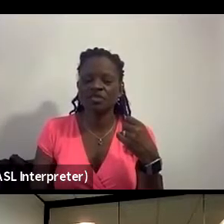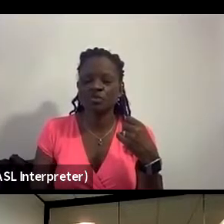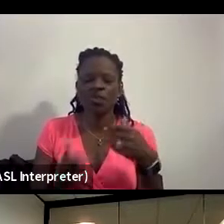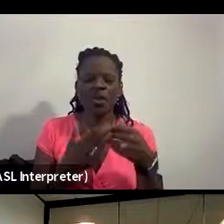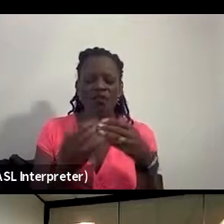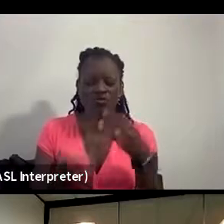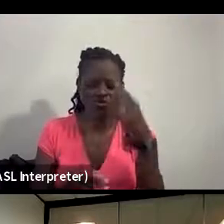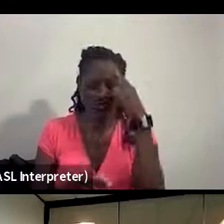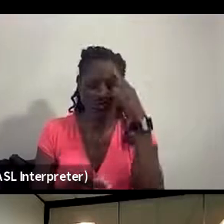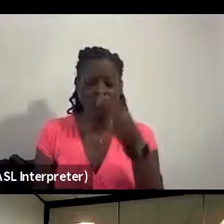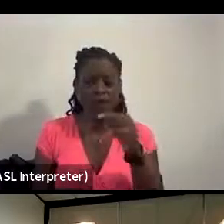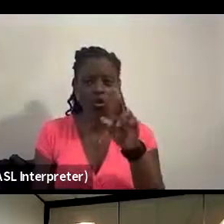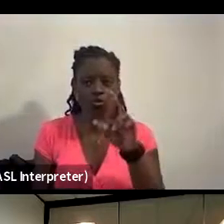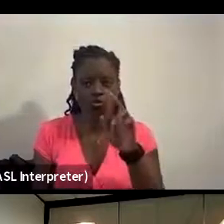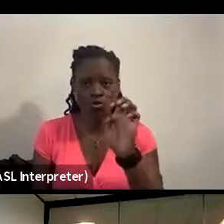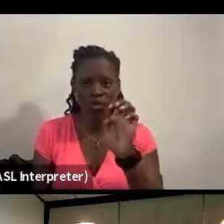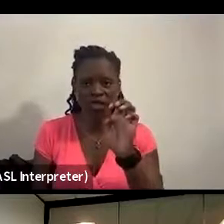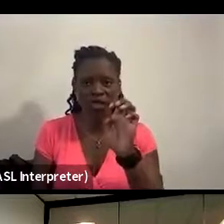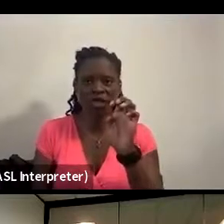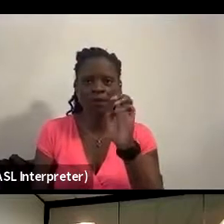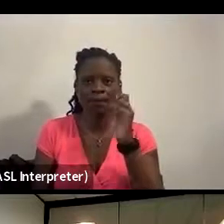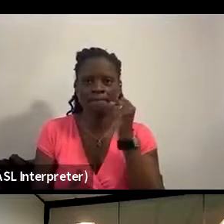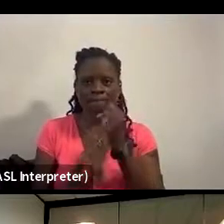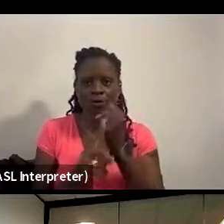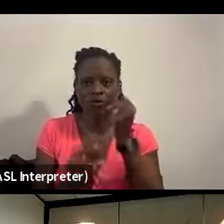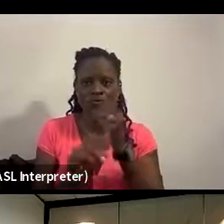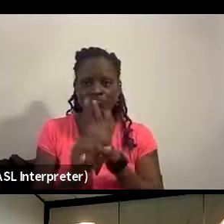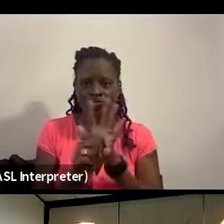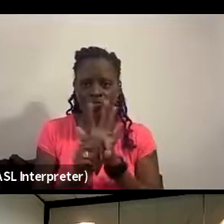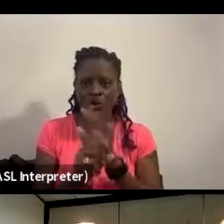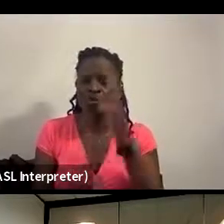while we all really believe that vaccines are safer than getting coronavirus